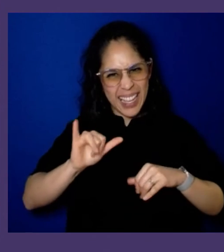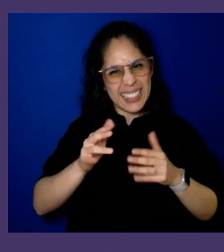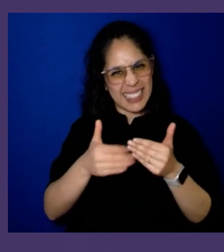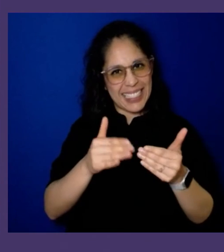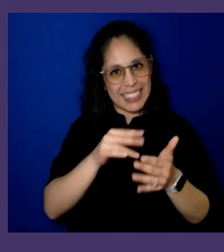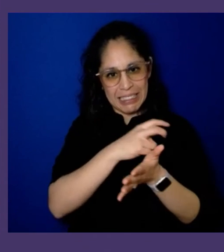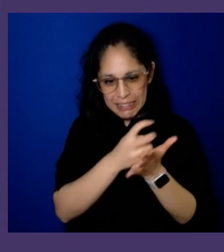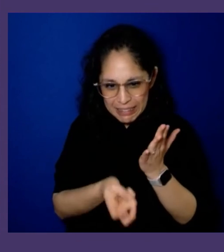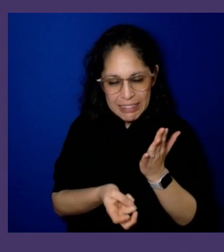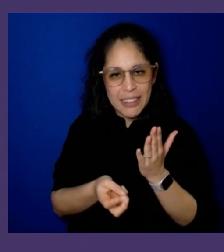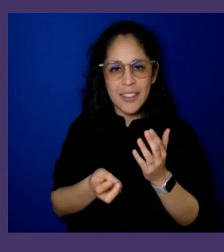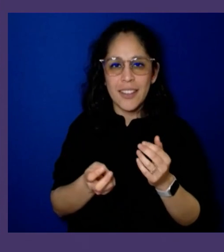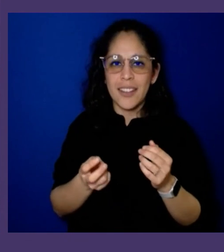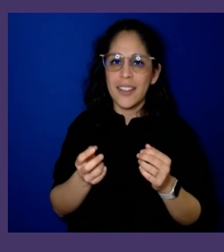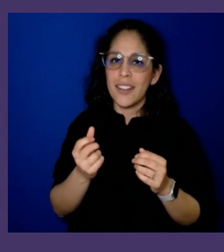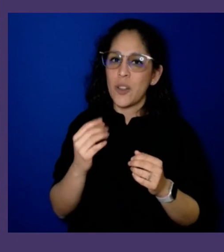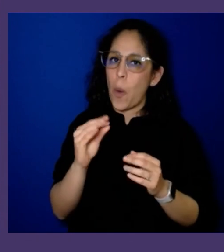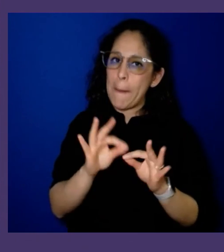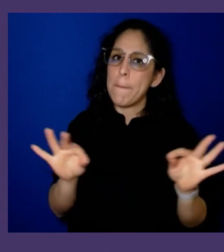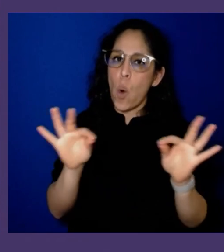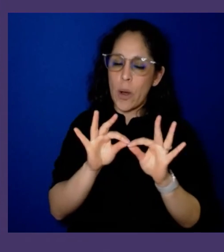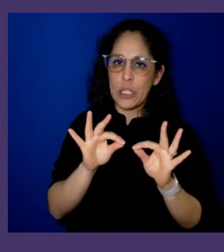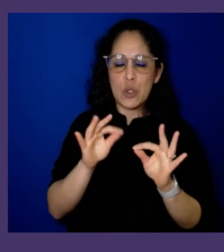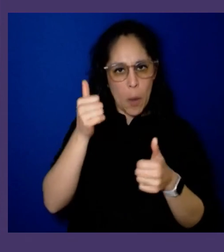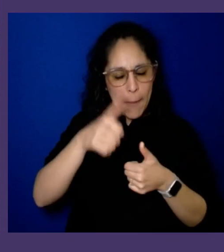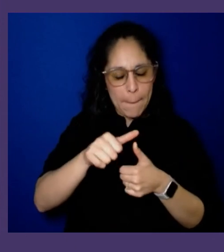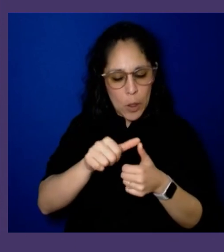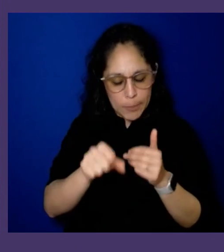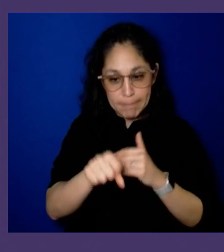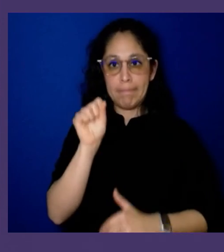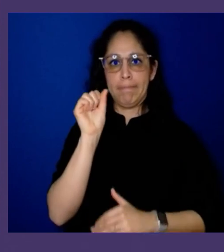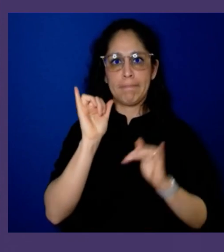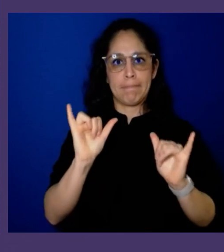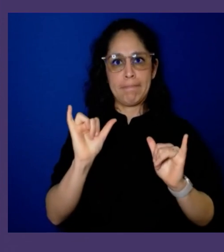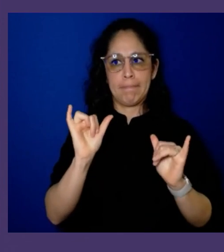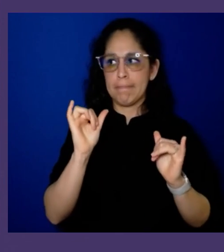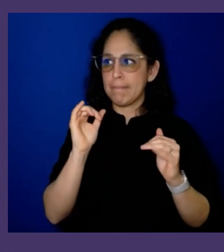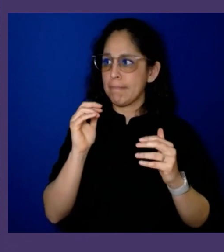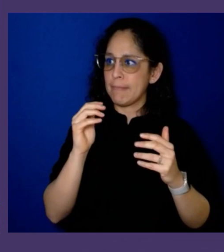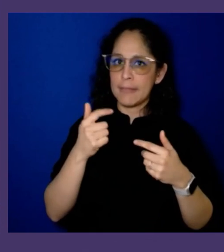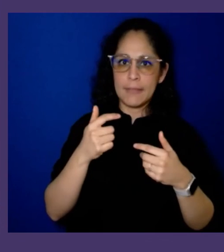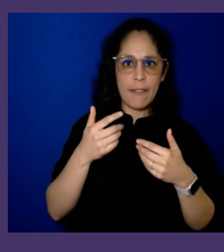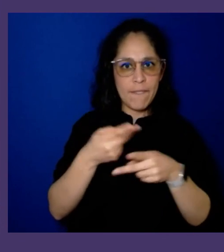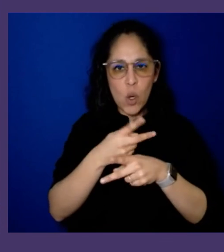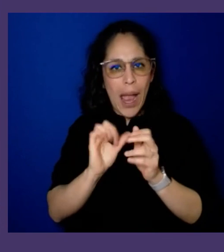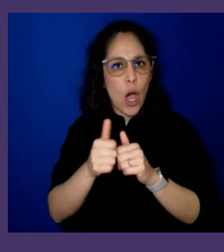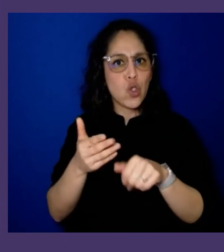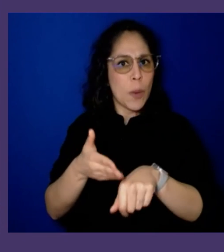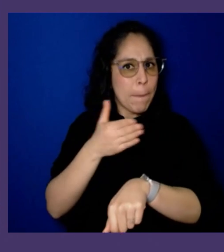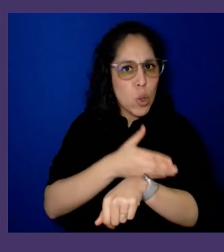But I still think there could always be one more step that you can go to think outside the box and then